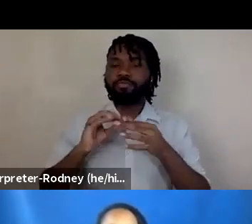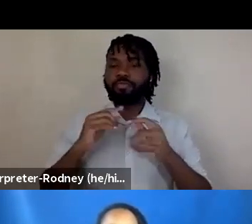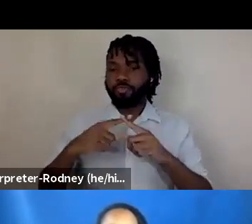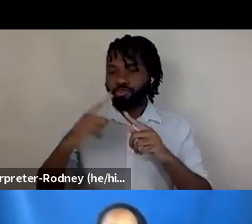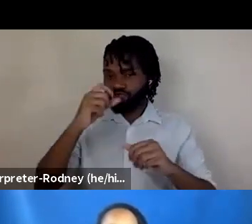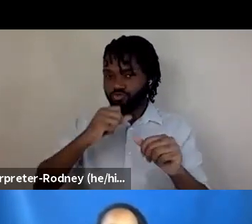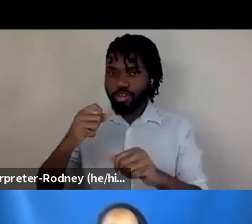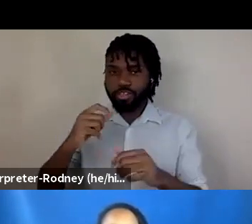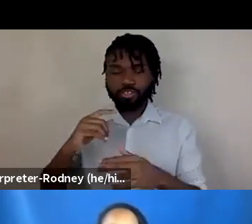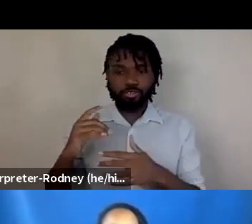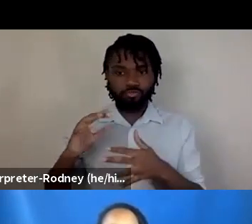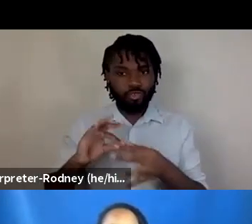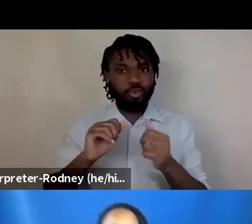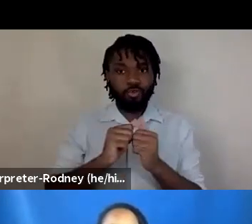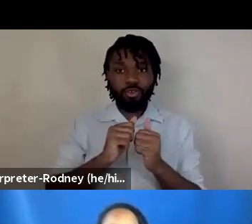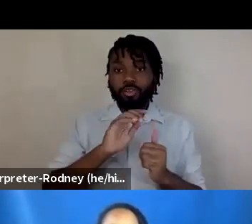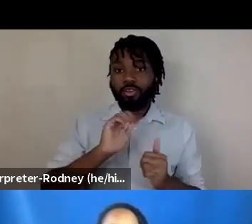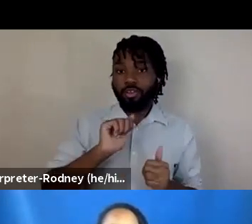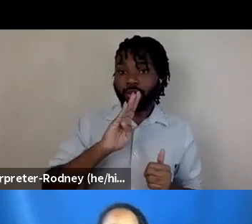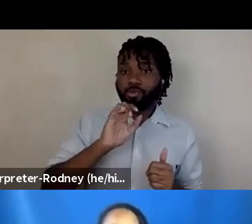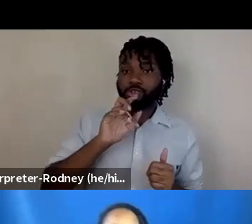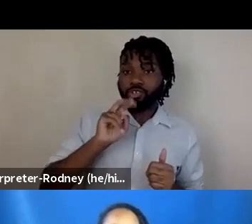between abolition and disability justice.